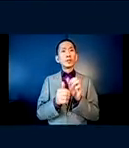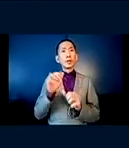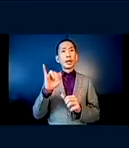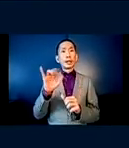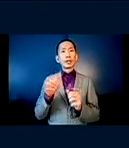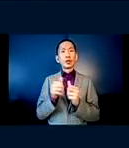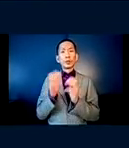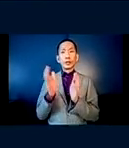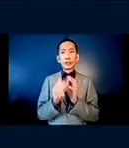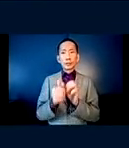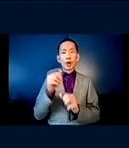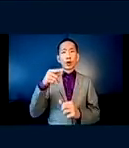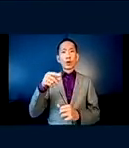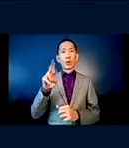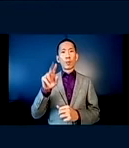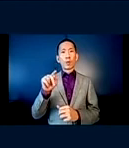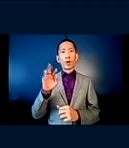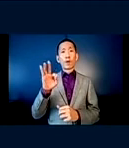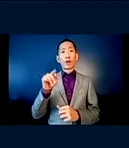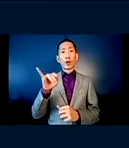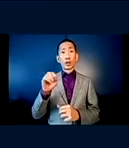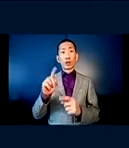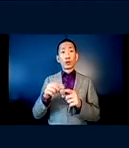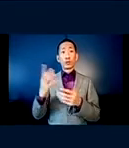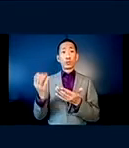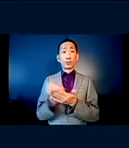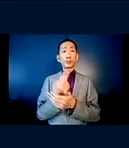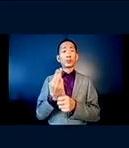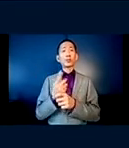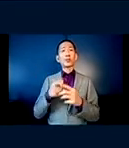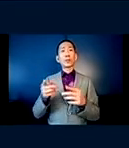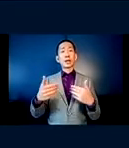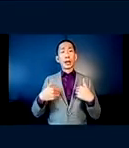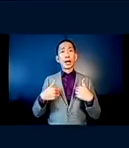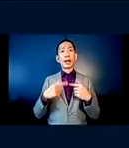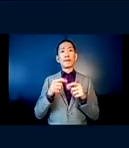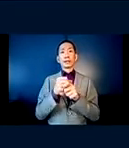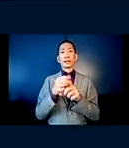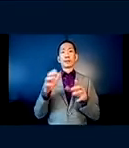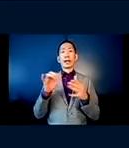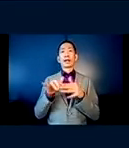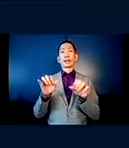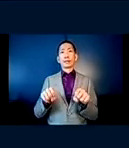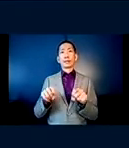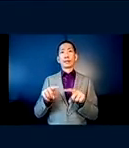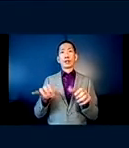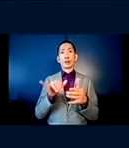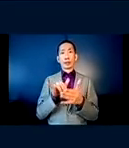PARTICULARLY HELPING SMALLER ICs WITH SMALLER PORTFOLIOS TO LEVERAGE WHAT THEY CURRENTLY HAVE AND EXPAND THEIR